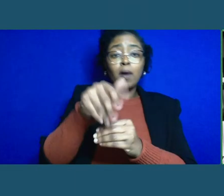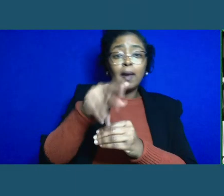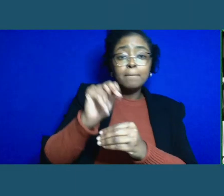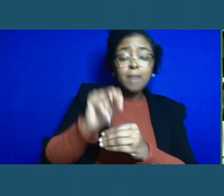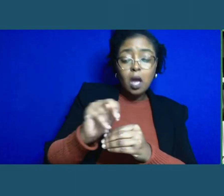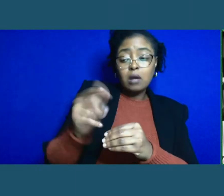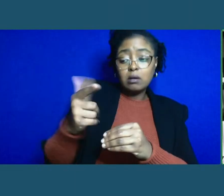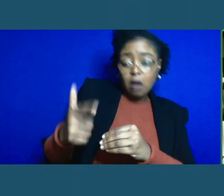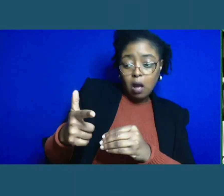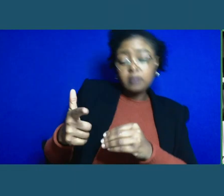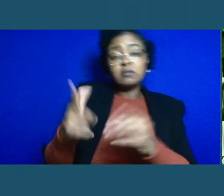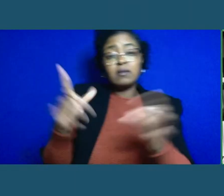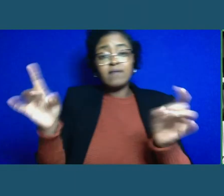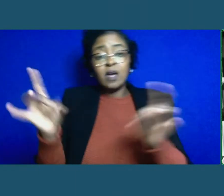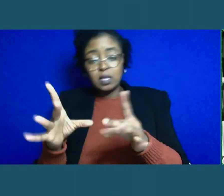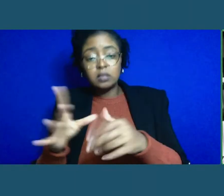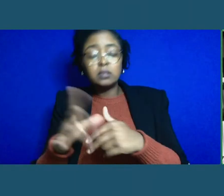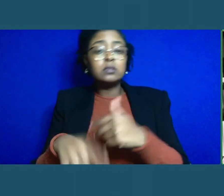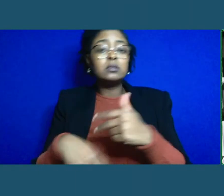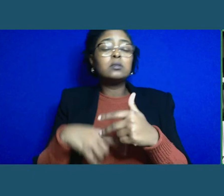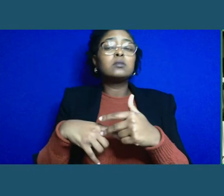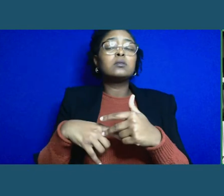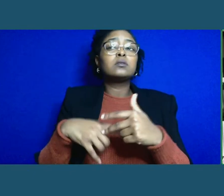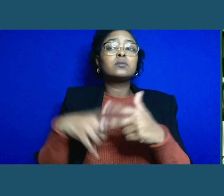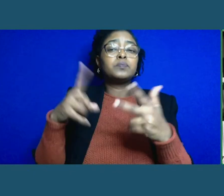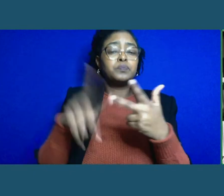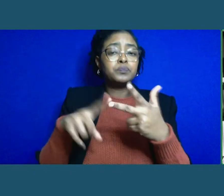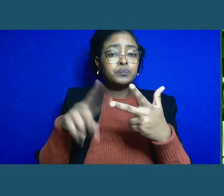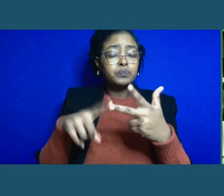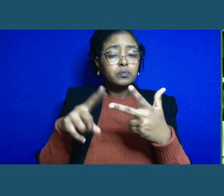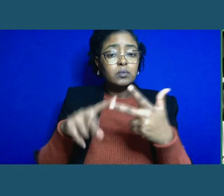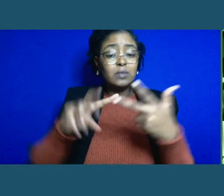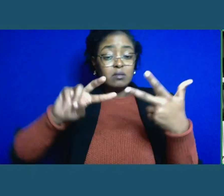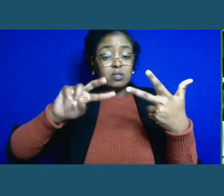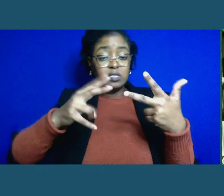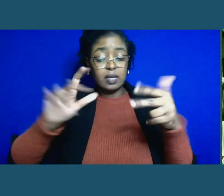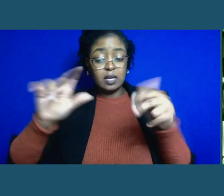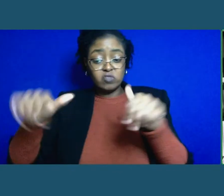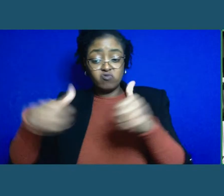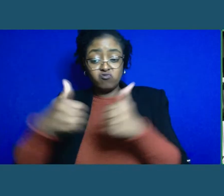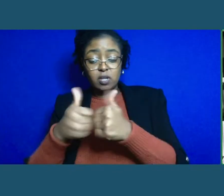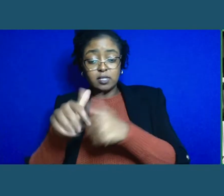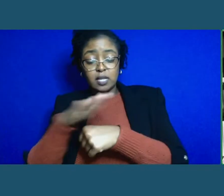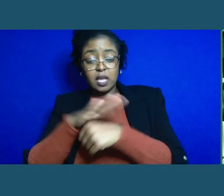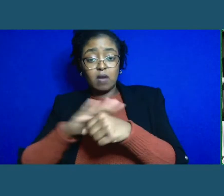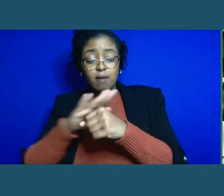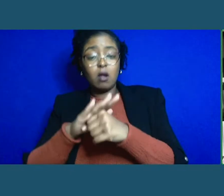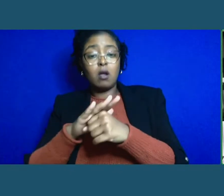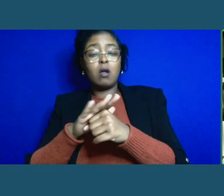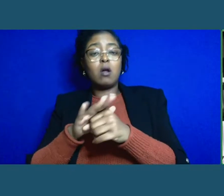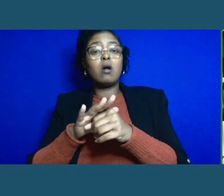weapons. Um and violence right that we're seeing between interpersonal conflicts with